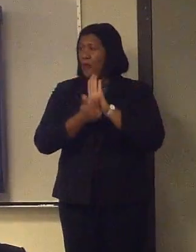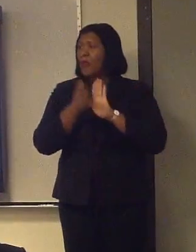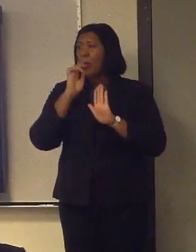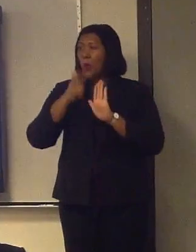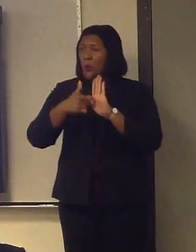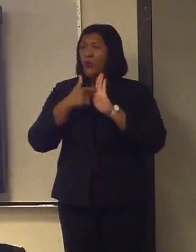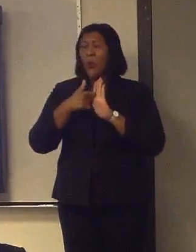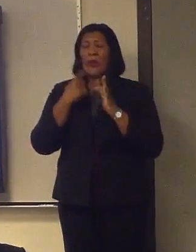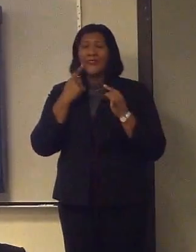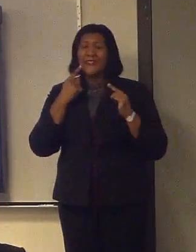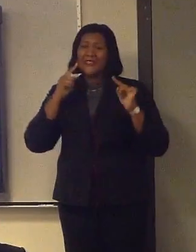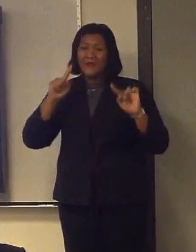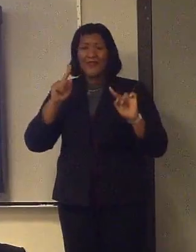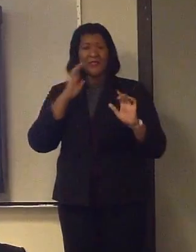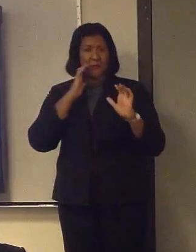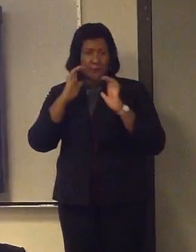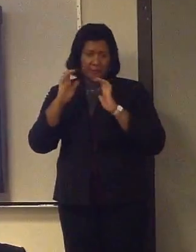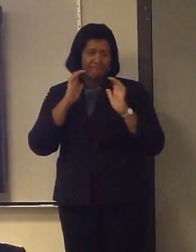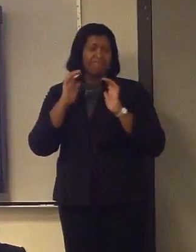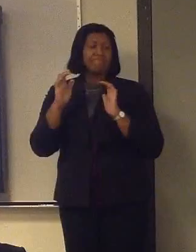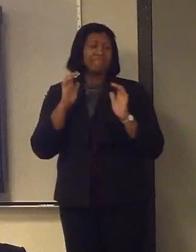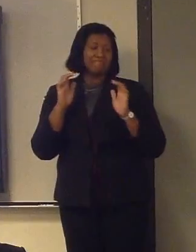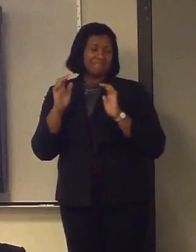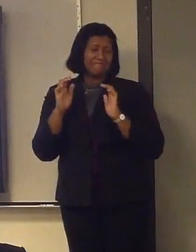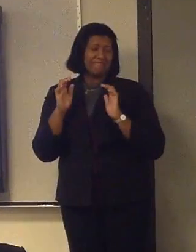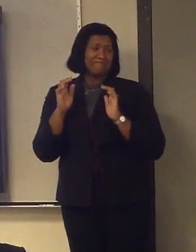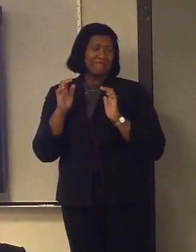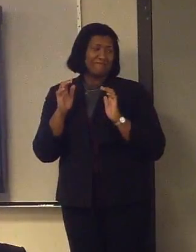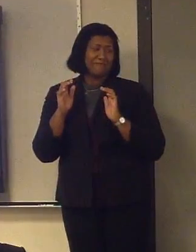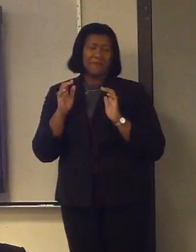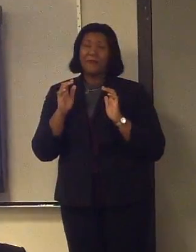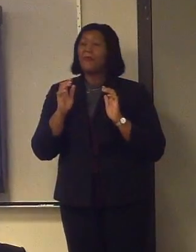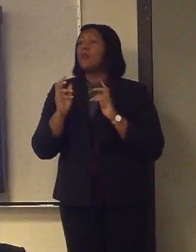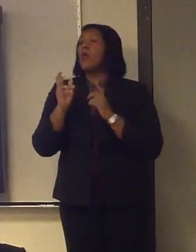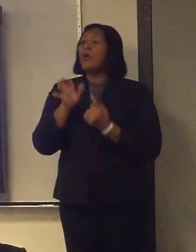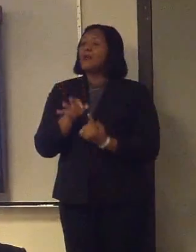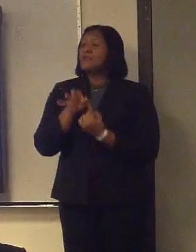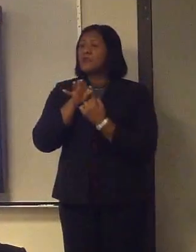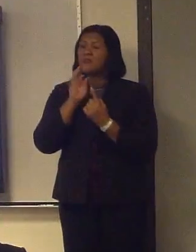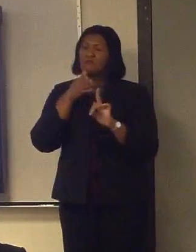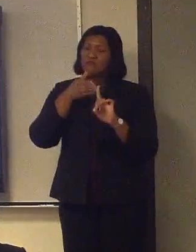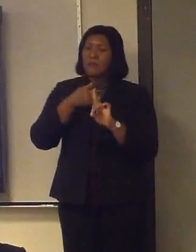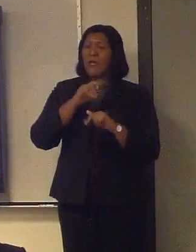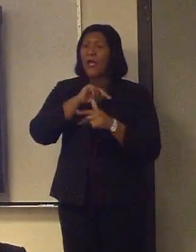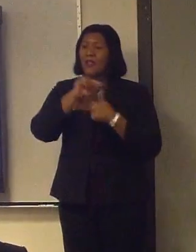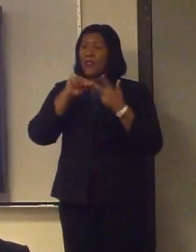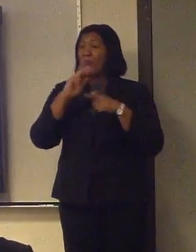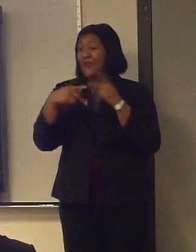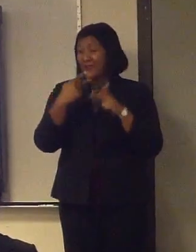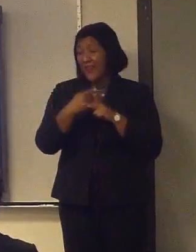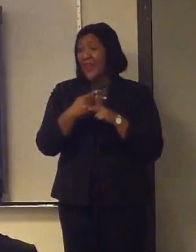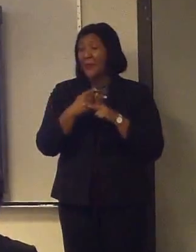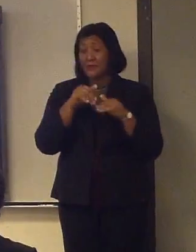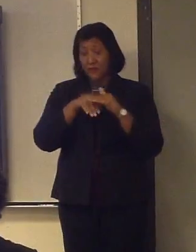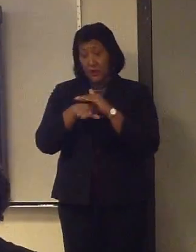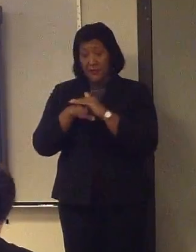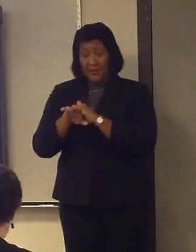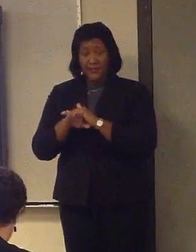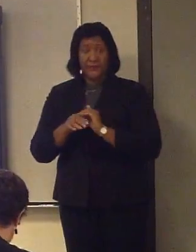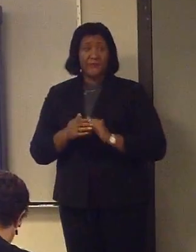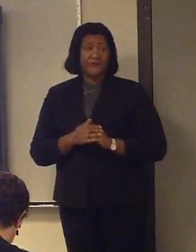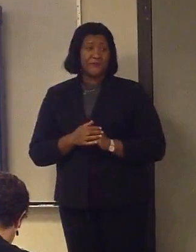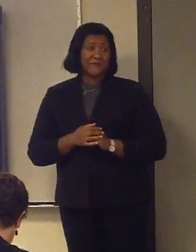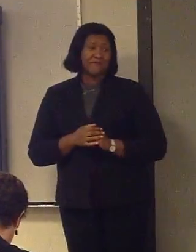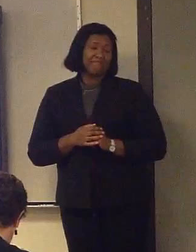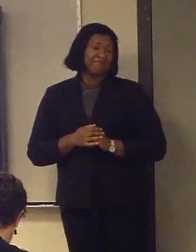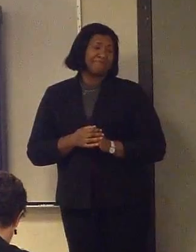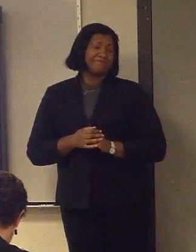effective communication with specifics about the three types of accommodations. Unfortunately,